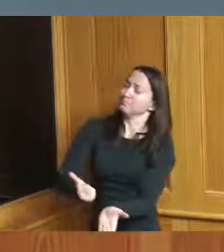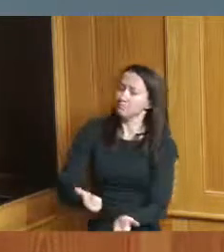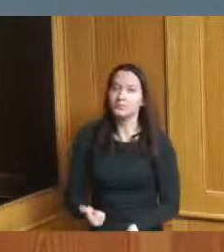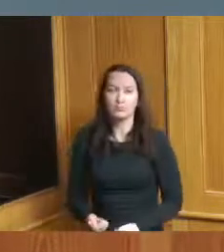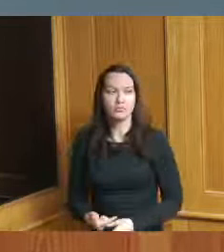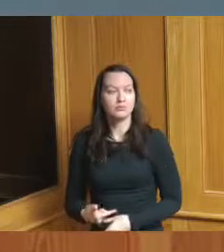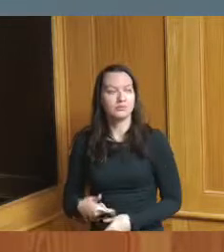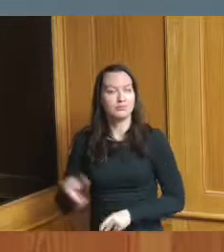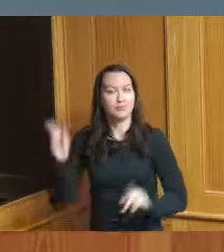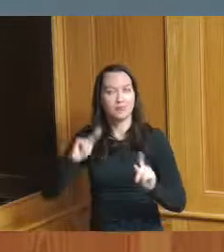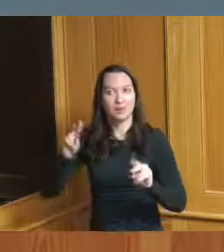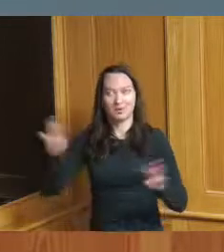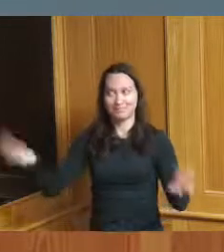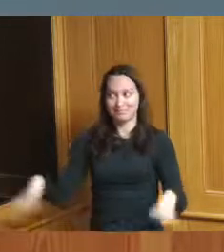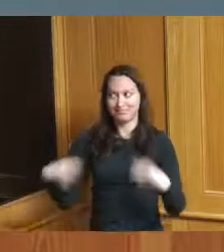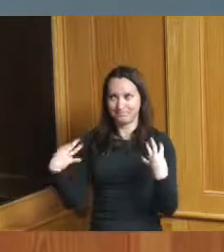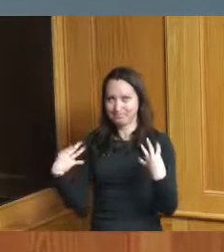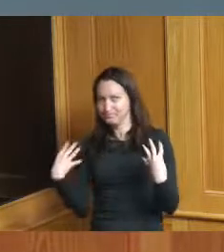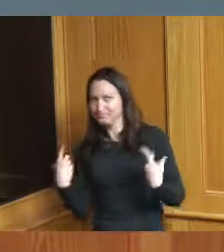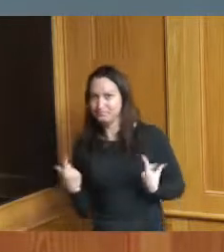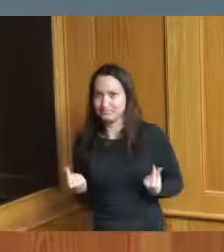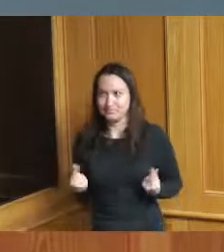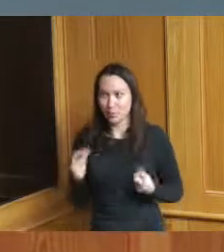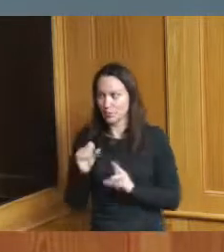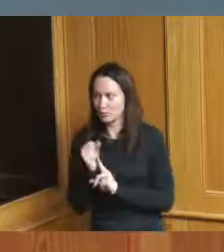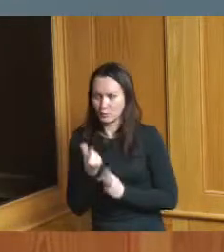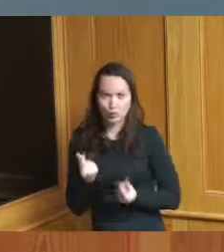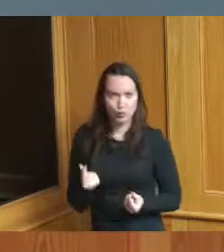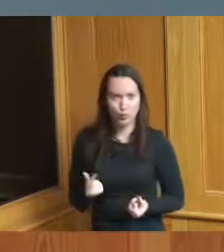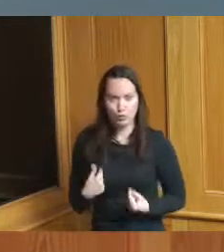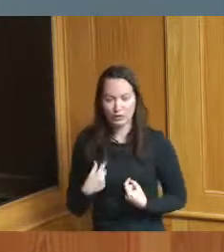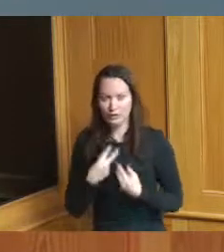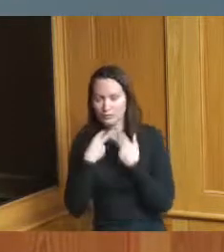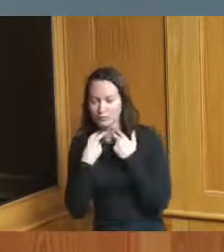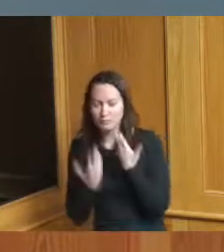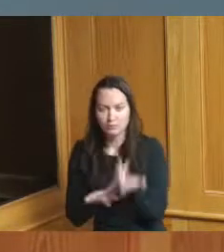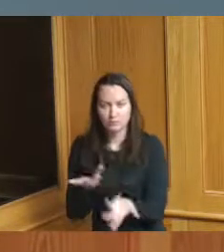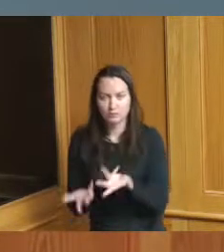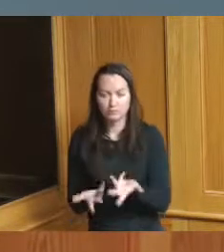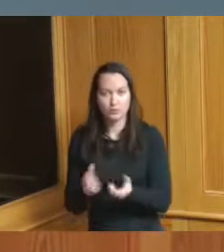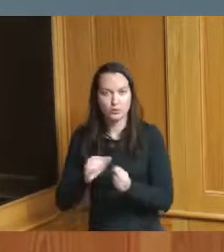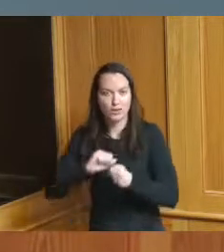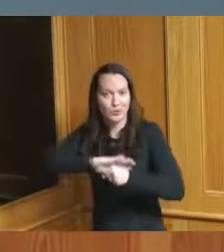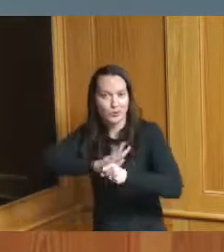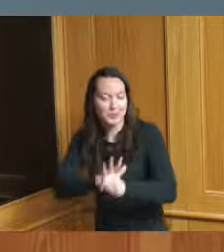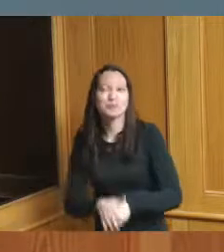our people watch us and they want to know where we are with this dilemma and this virus so therefore